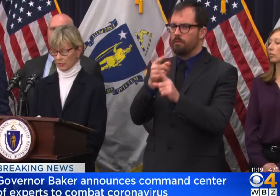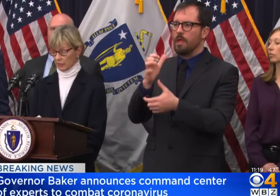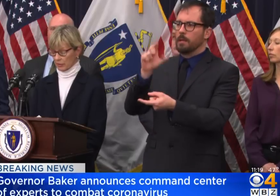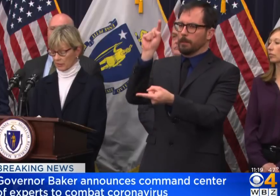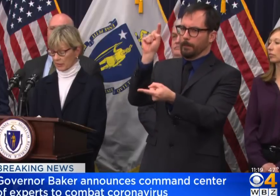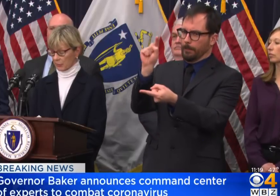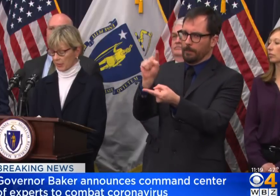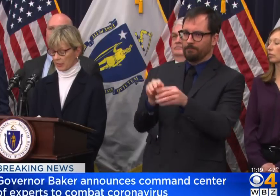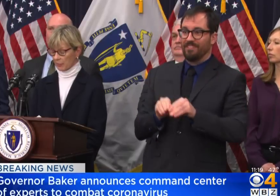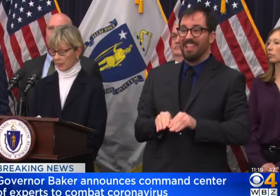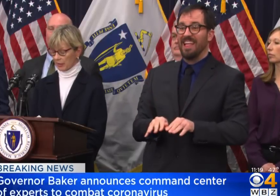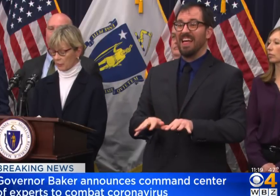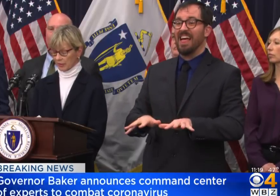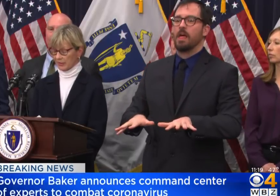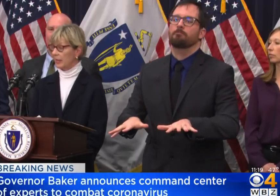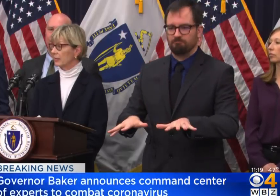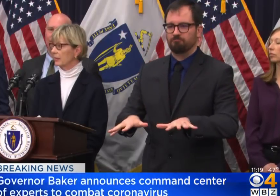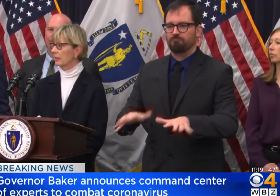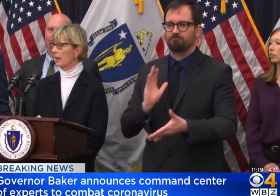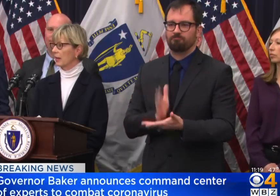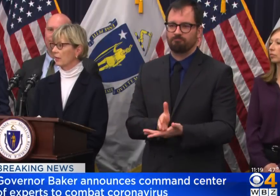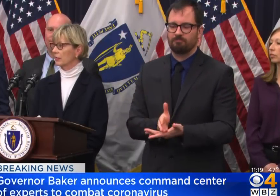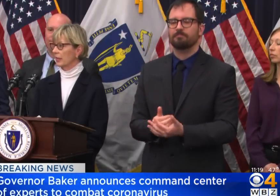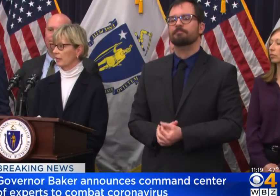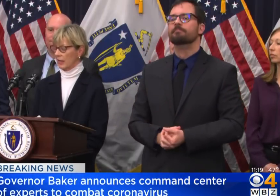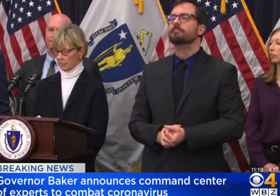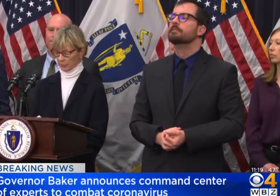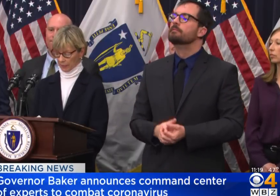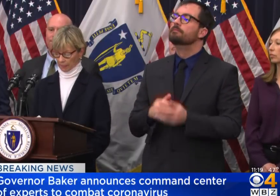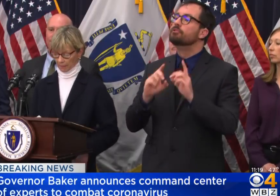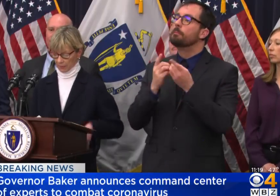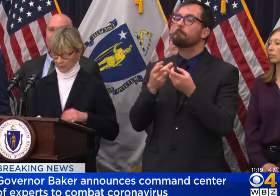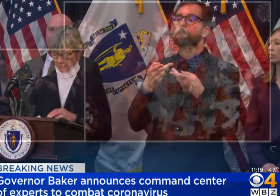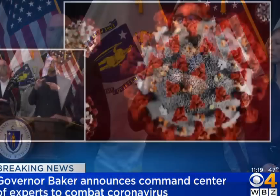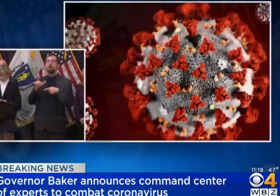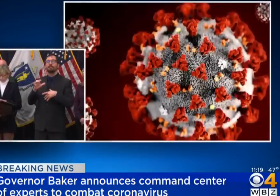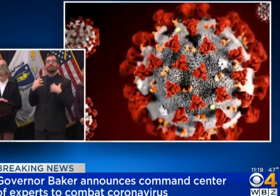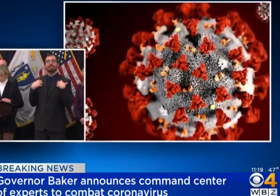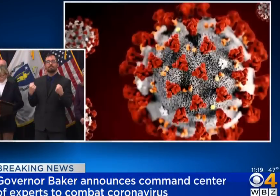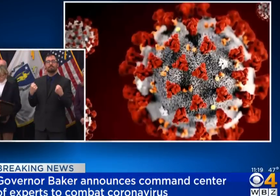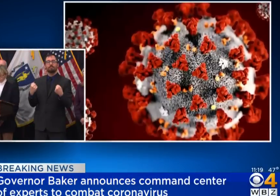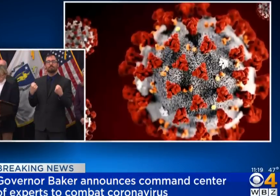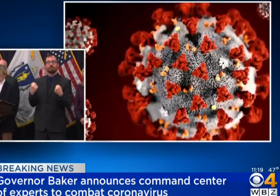MITIGATION, SEVERAL IMPORTANT CHANGES WERE MADE TO THE DEPARTMENT OF PUBLIC HEALTH